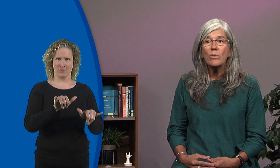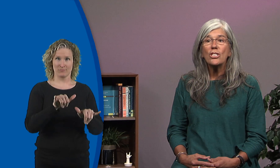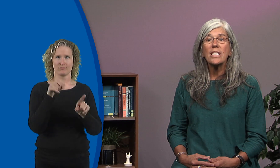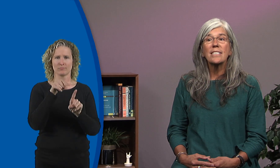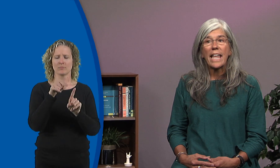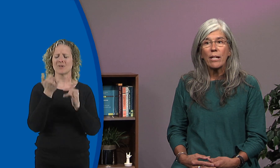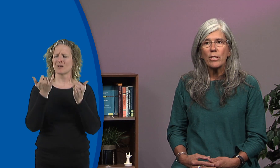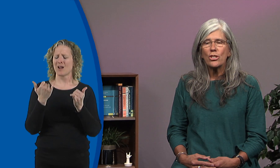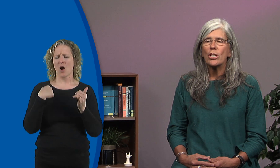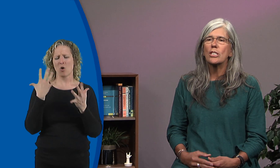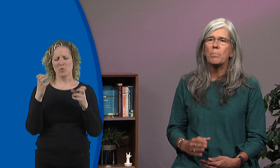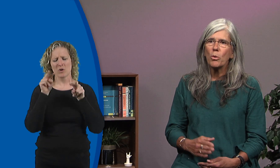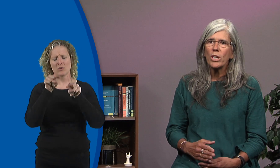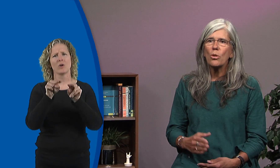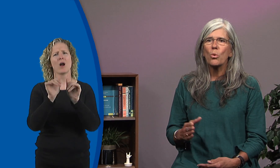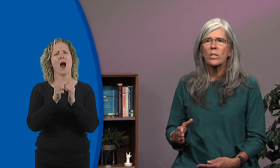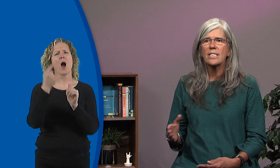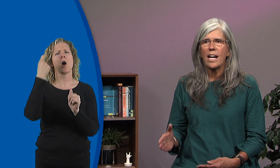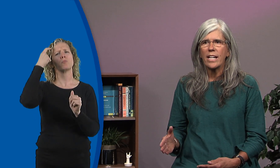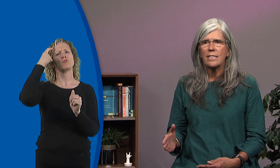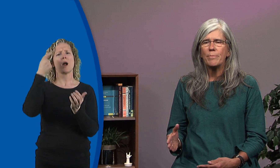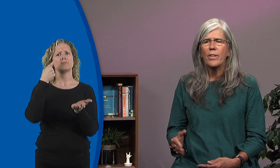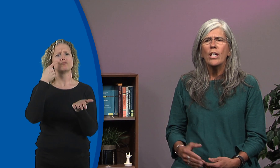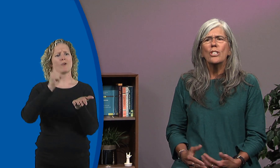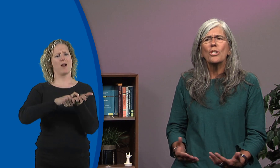Language is language, spoken or signed.